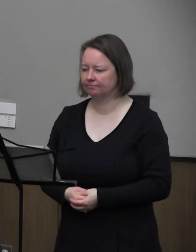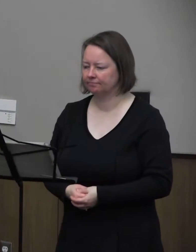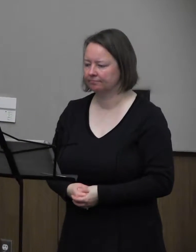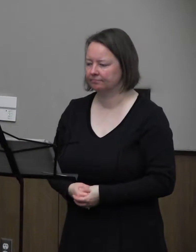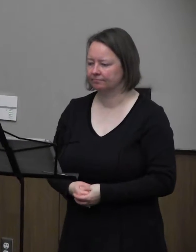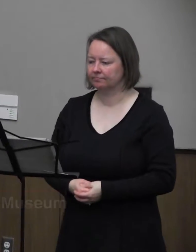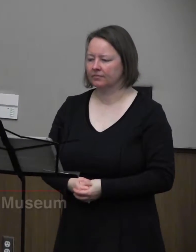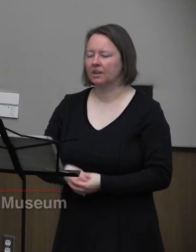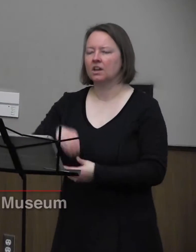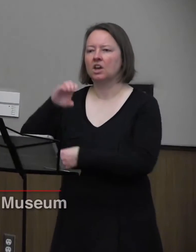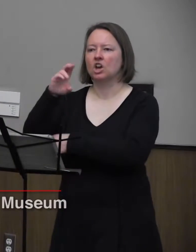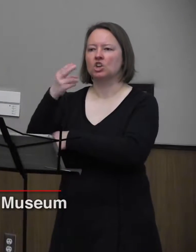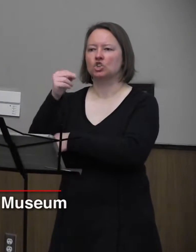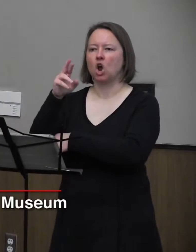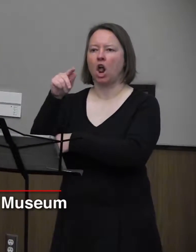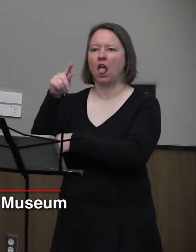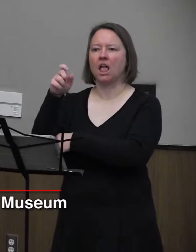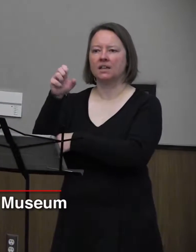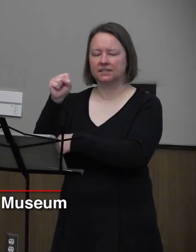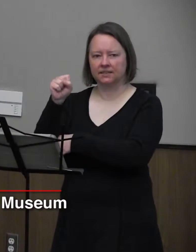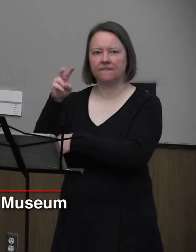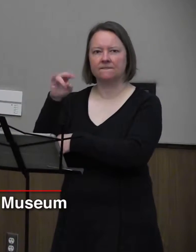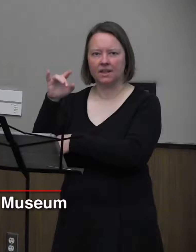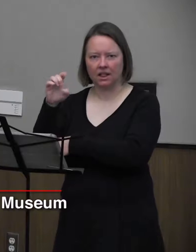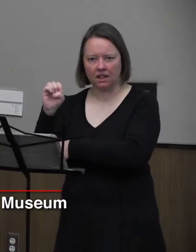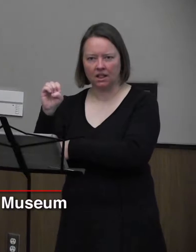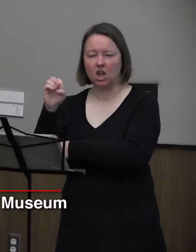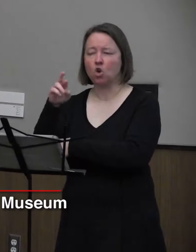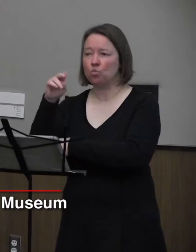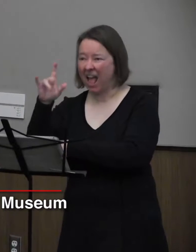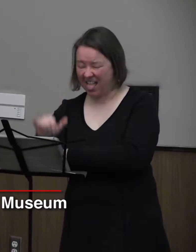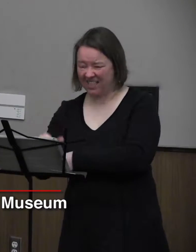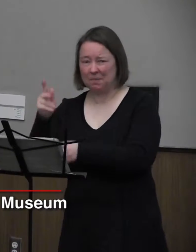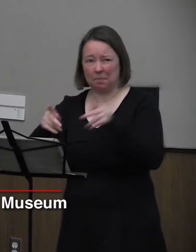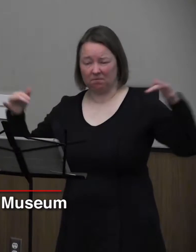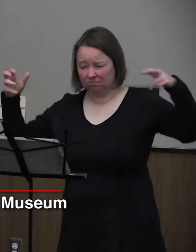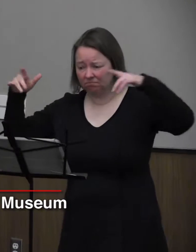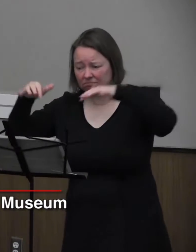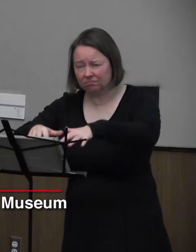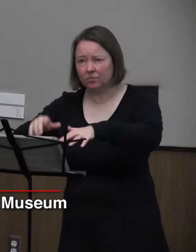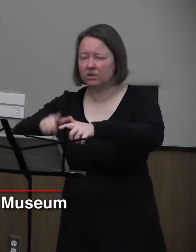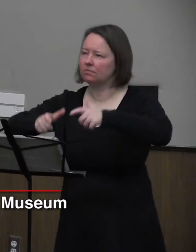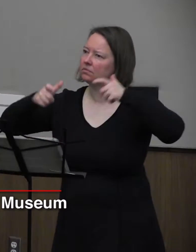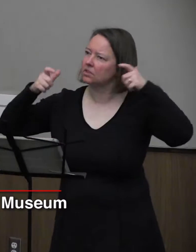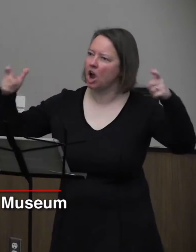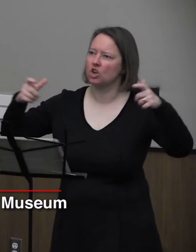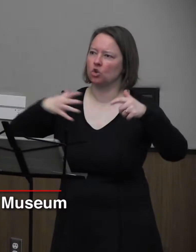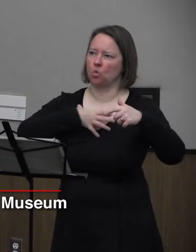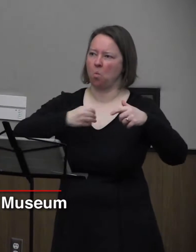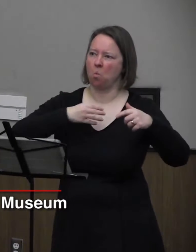The Charlottesville Unite the Right rally was the largest white nationalist protest in the US